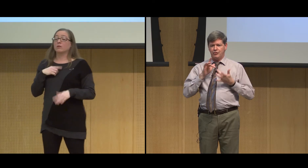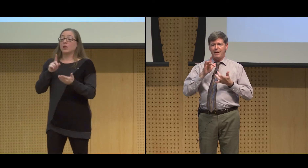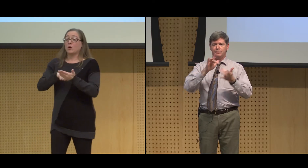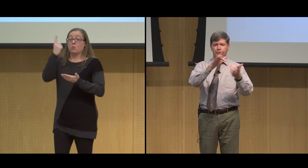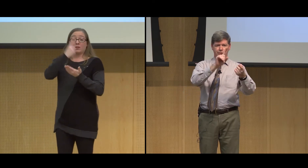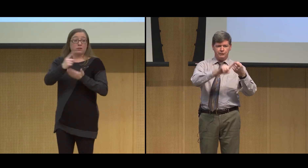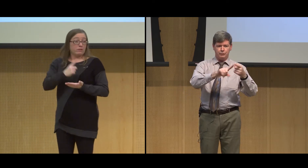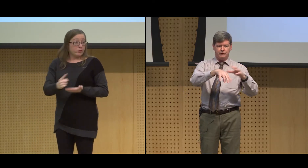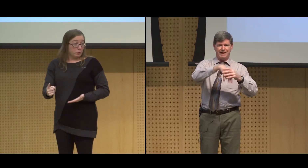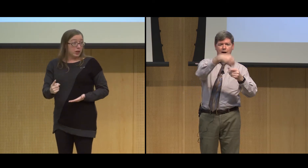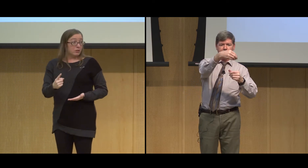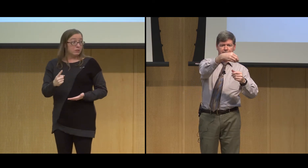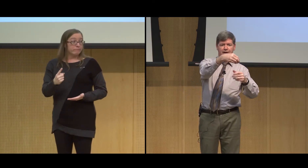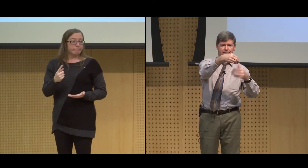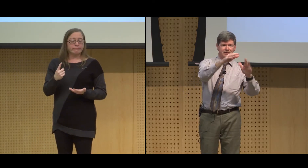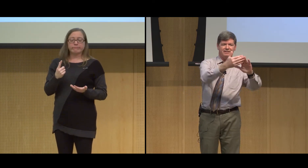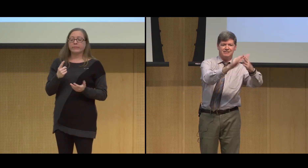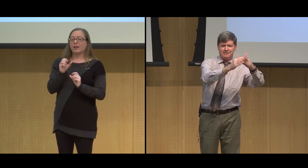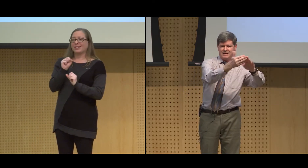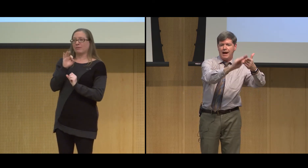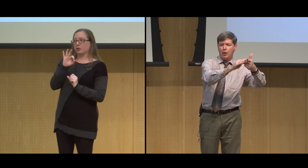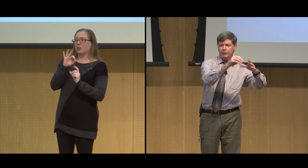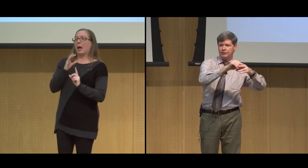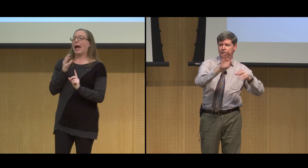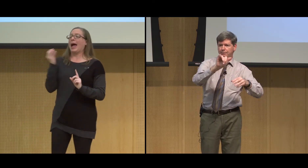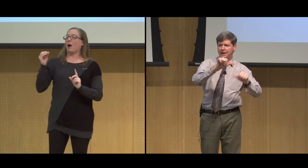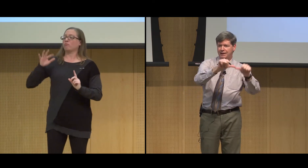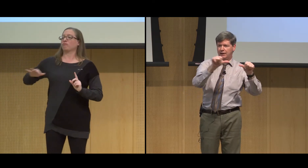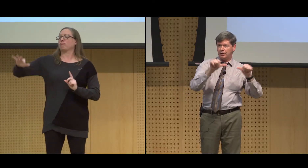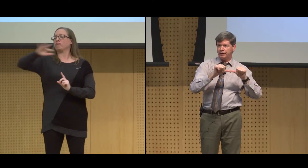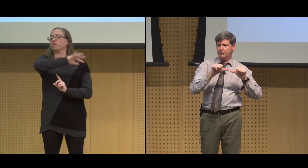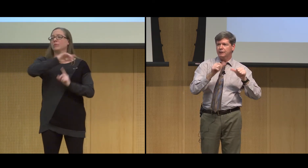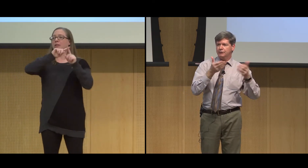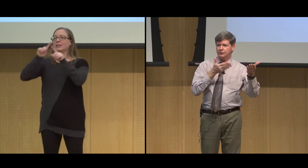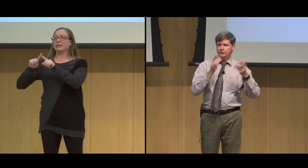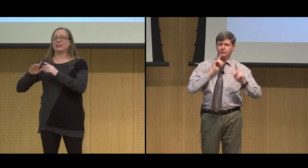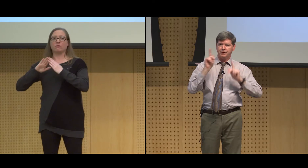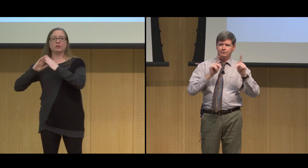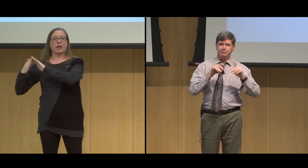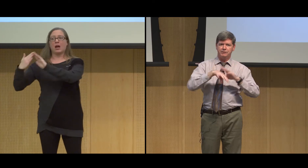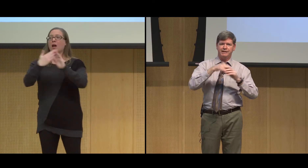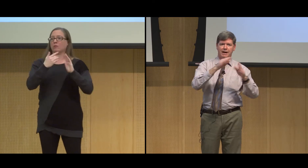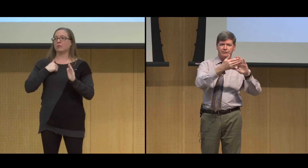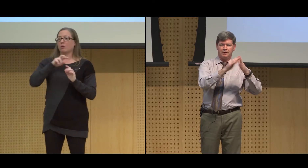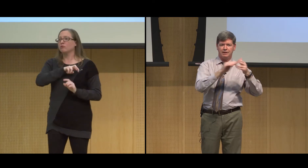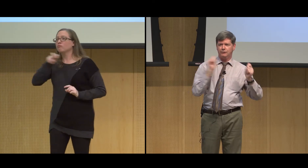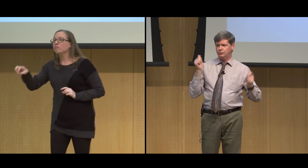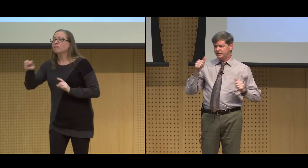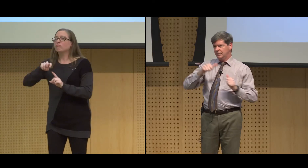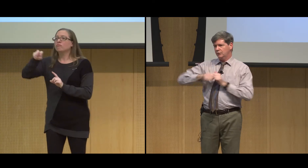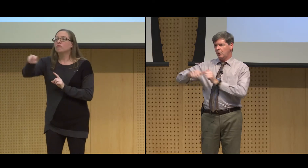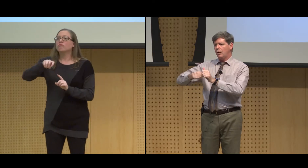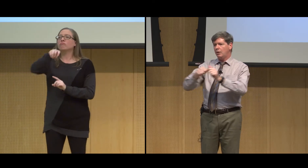travel to an outside town in the Bay Area to serve deaf people in the outside towns.